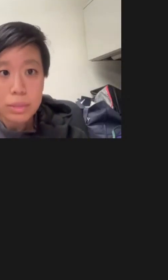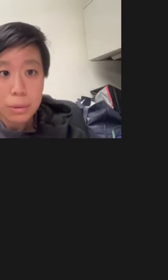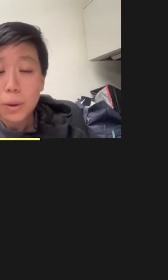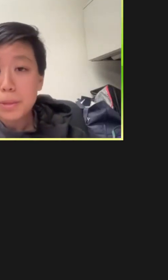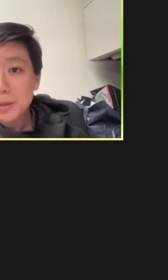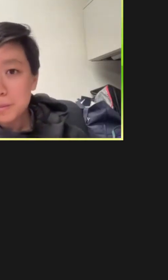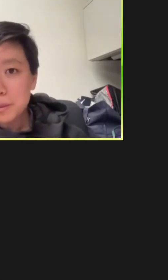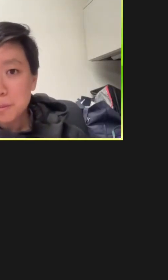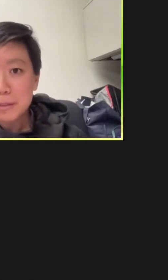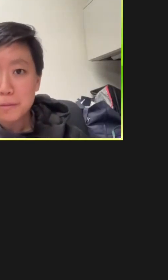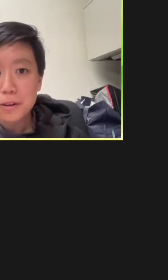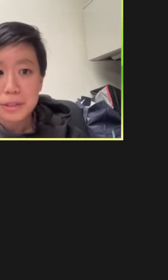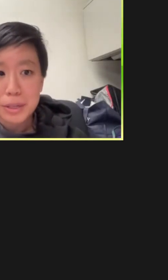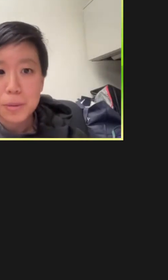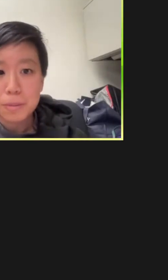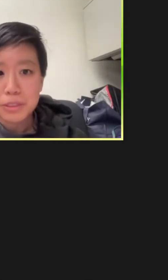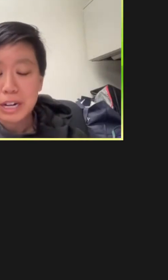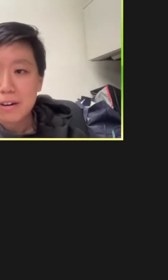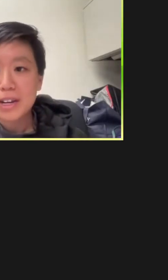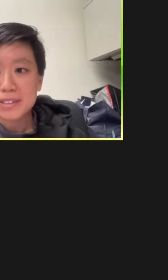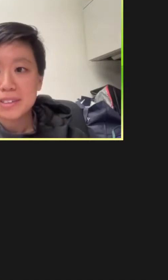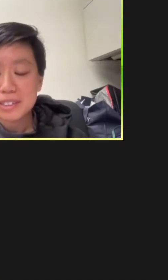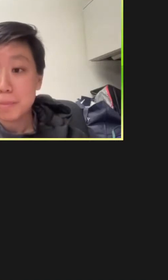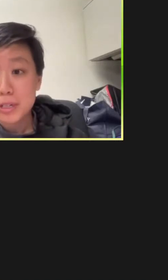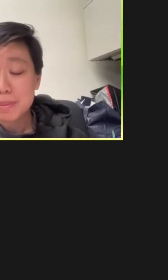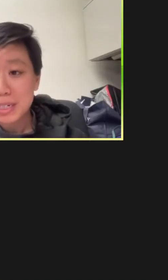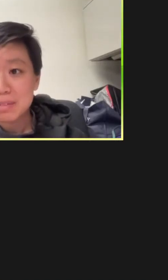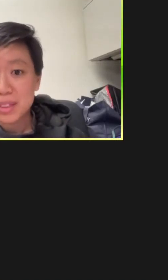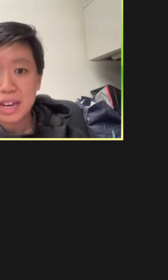Well, thank you so much for sharing your perspective on that.